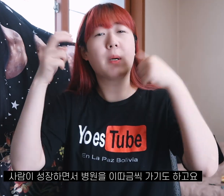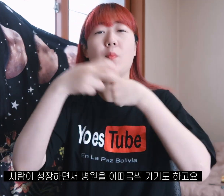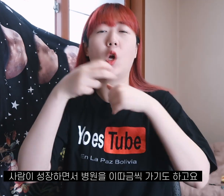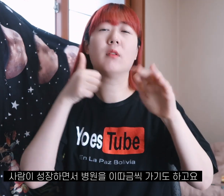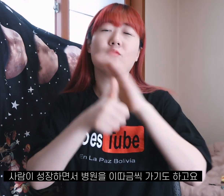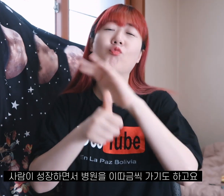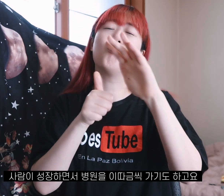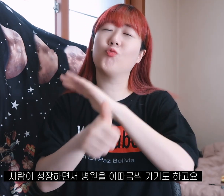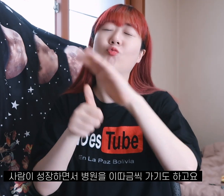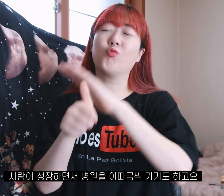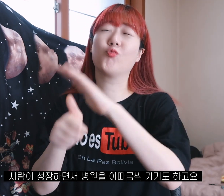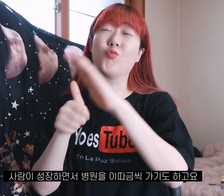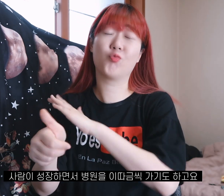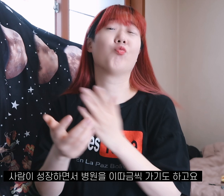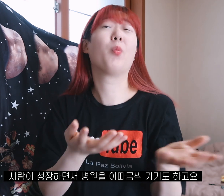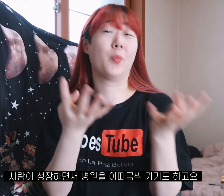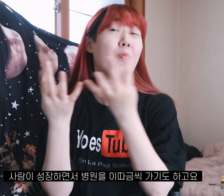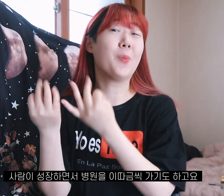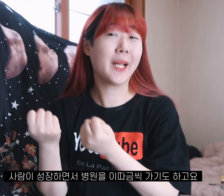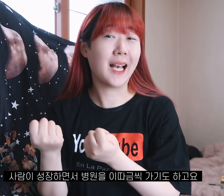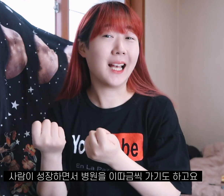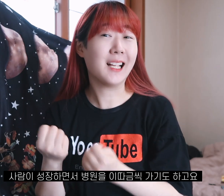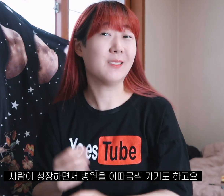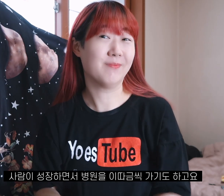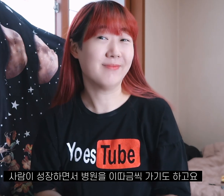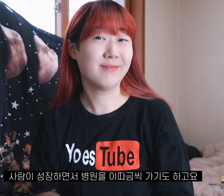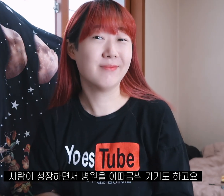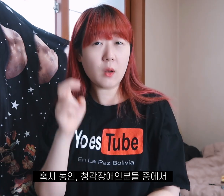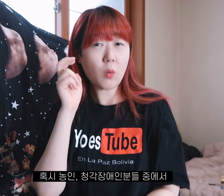As people grow up, they sometimes go to the hospital.